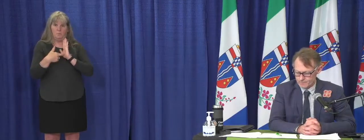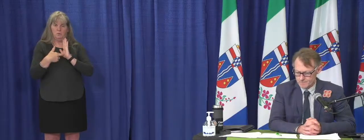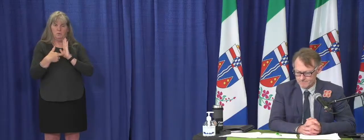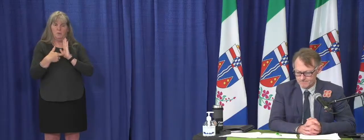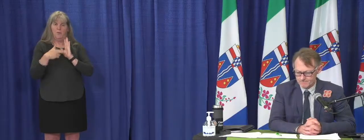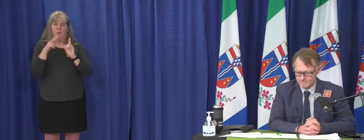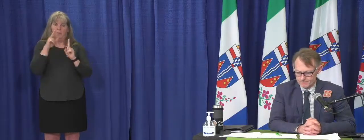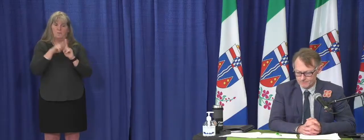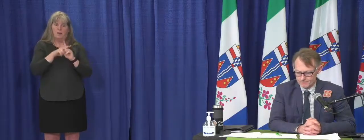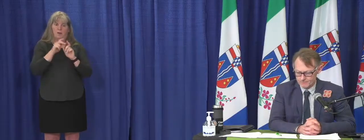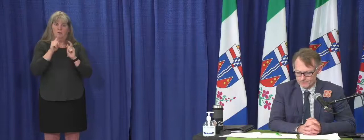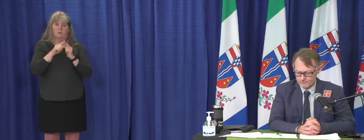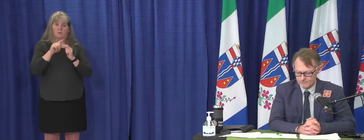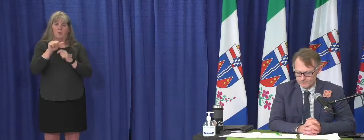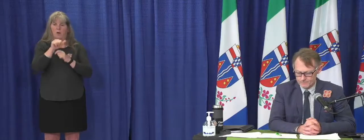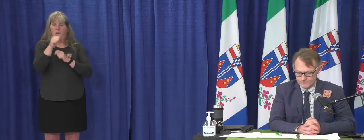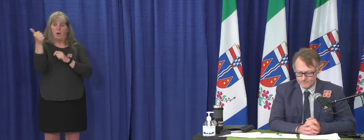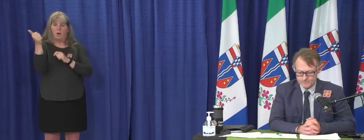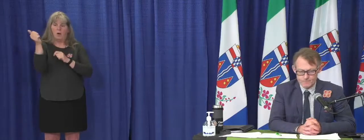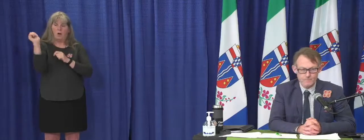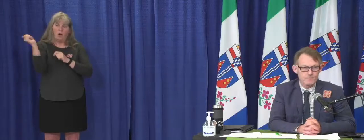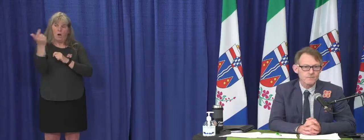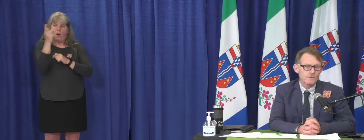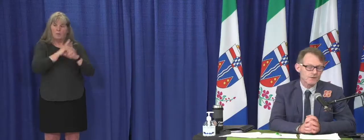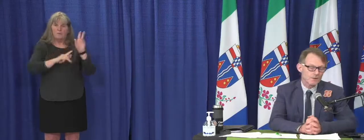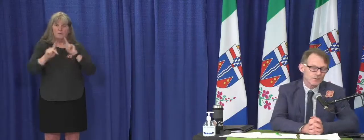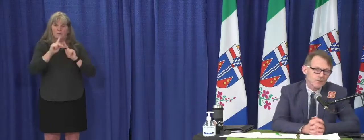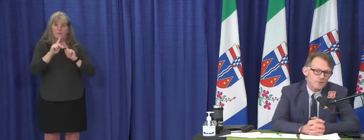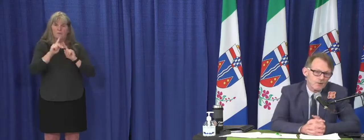right now applying to everybody even those that have been